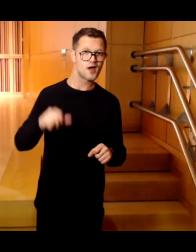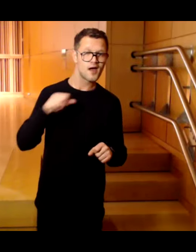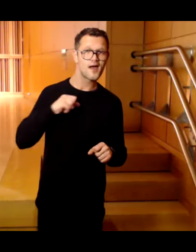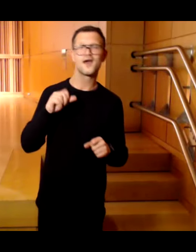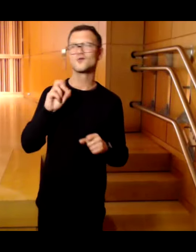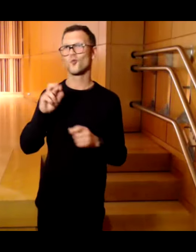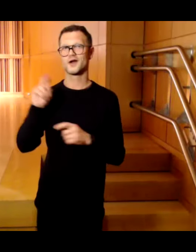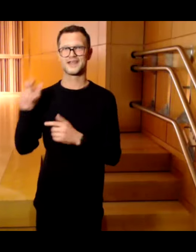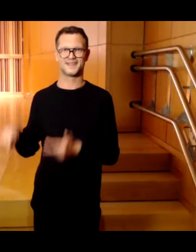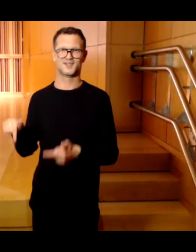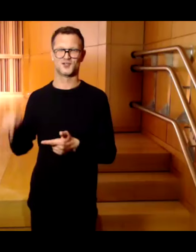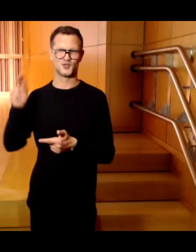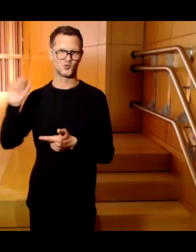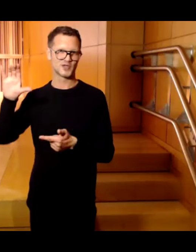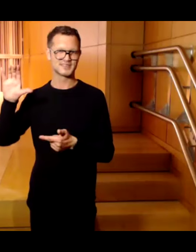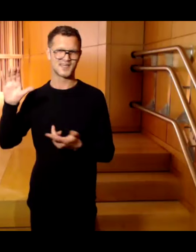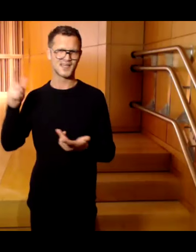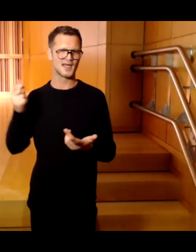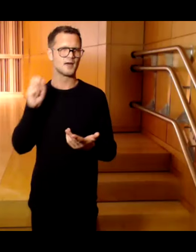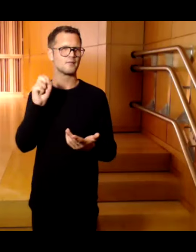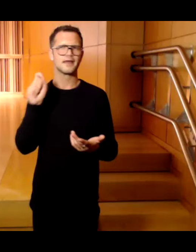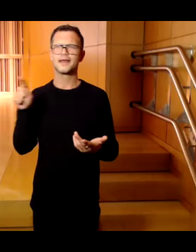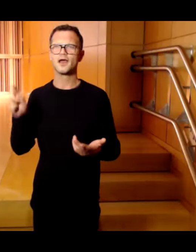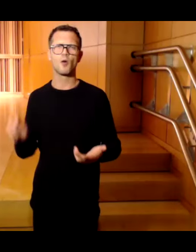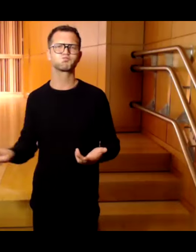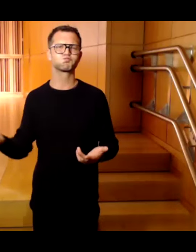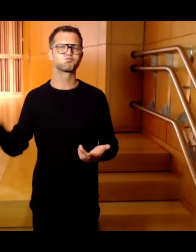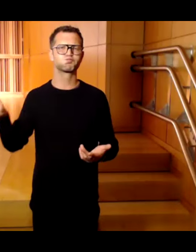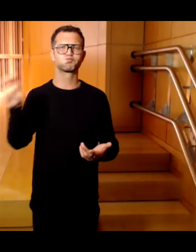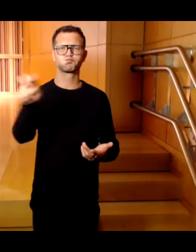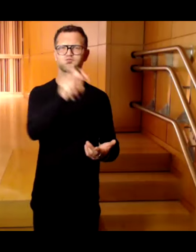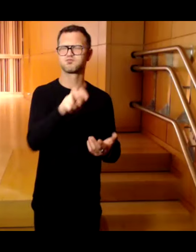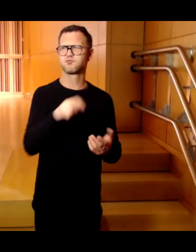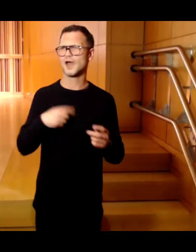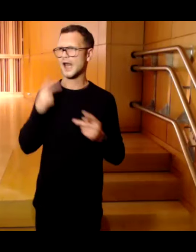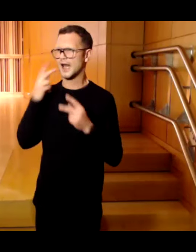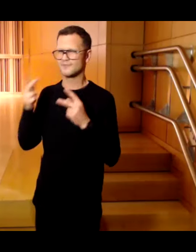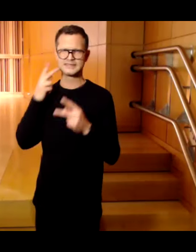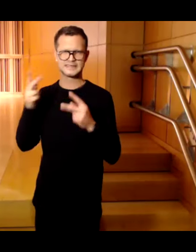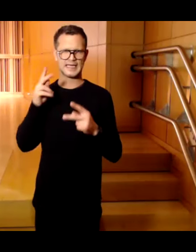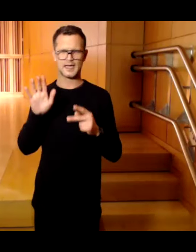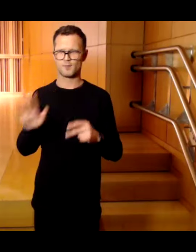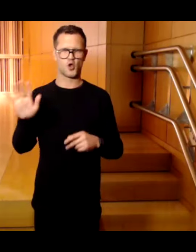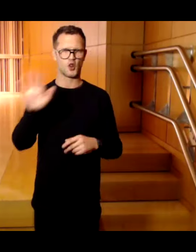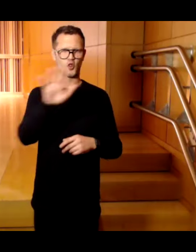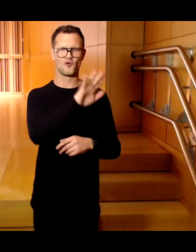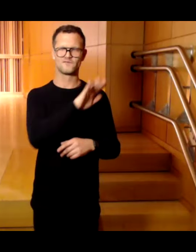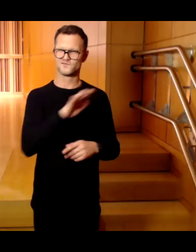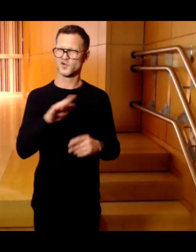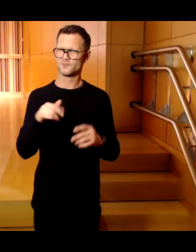Among the many stops in his exceptional career. And I was able to repeatedly observe how he managed to maintain his poise, wit, and sense of self.